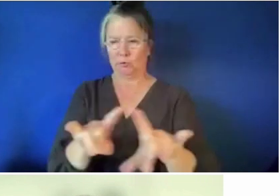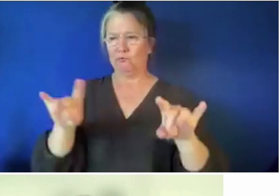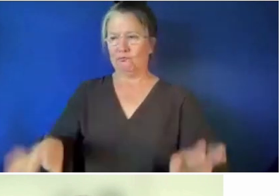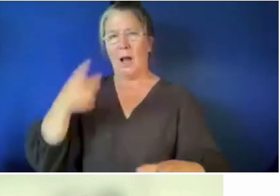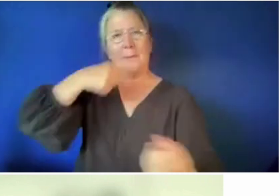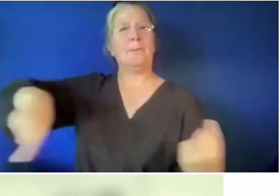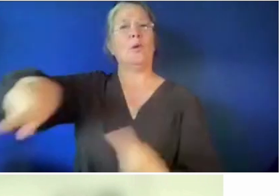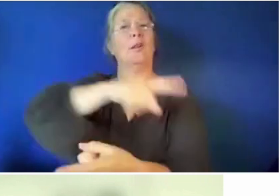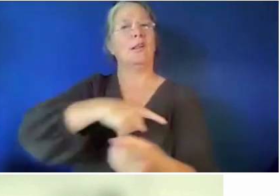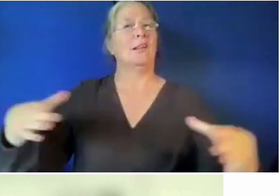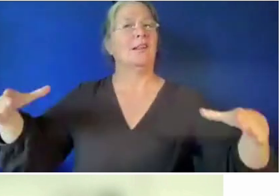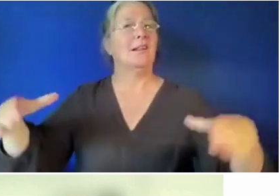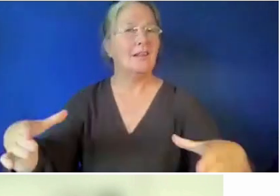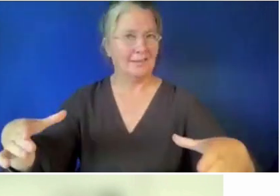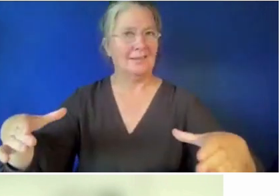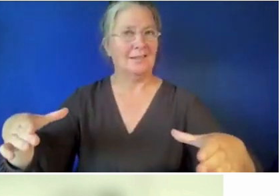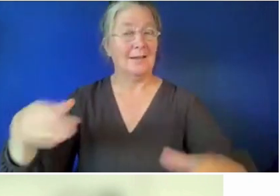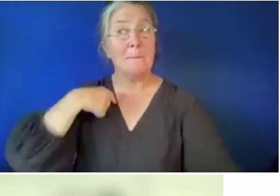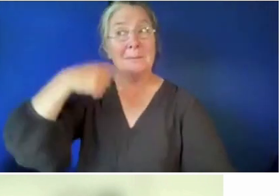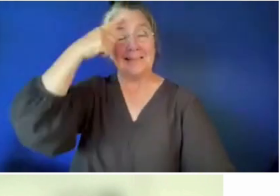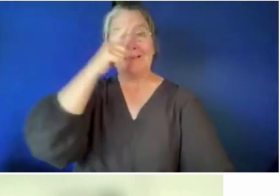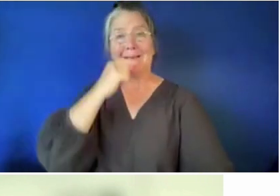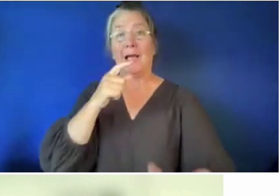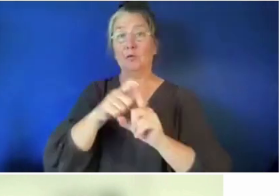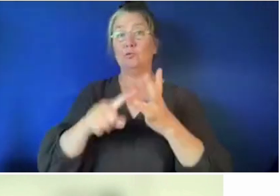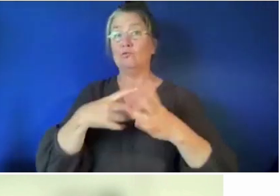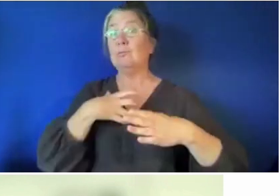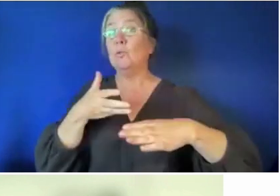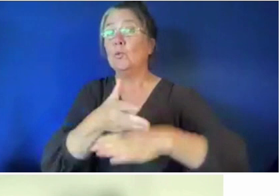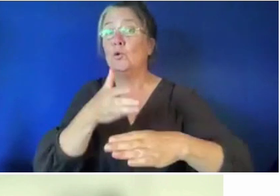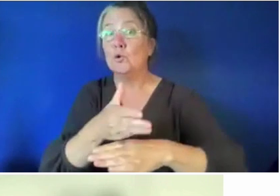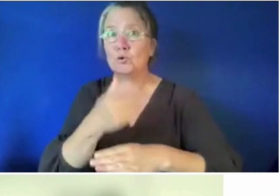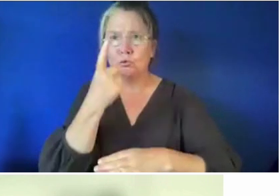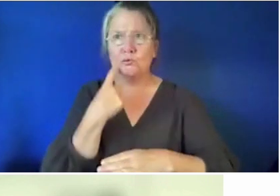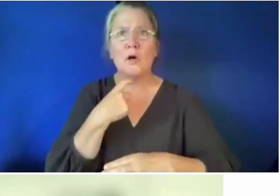And I think there's more that can be done there to perhaps attract people from the private sector